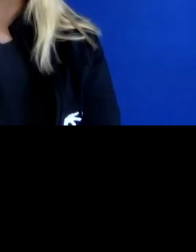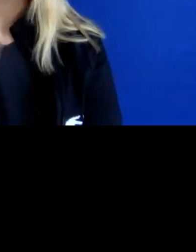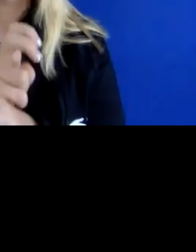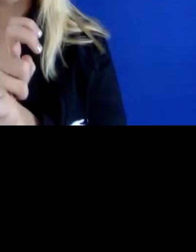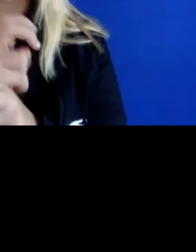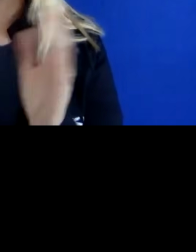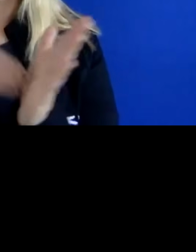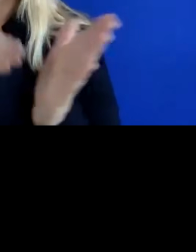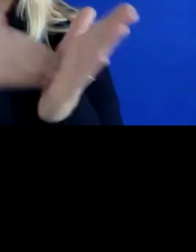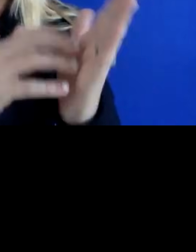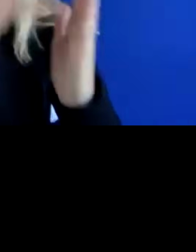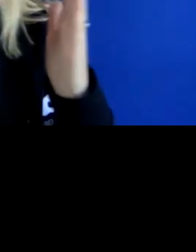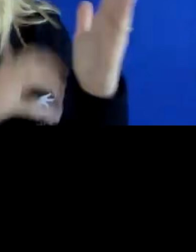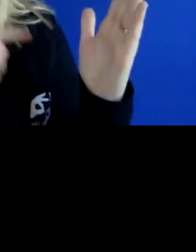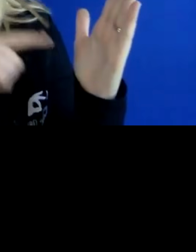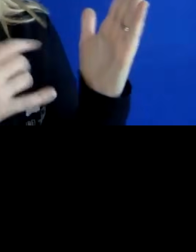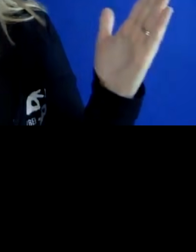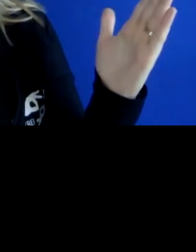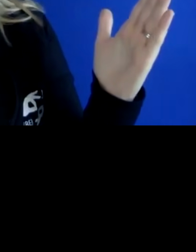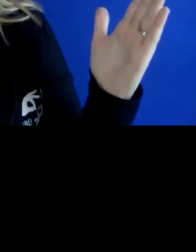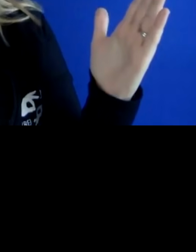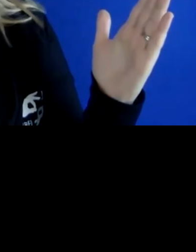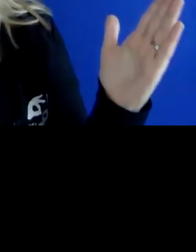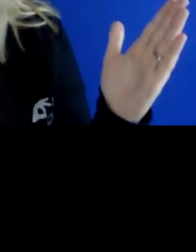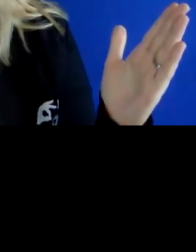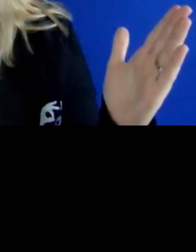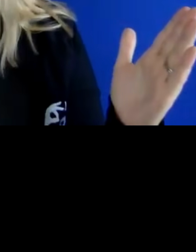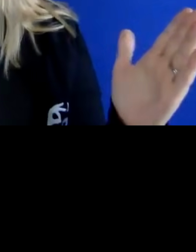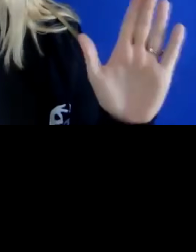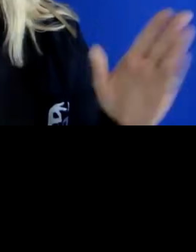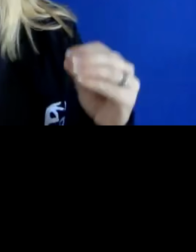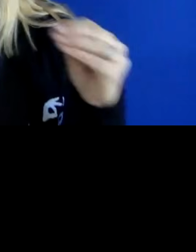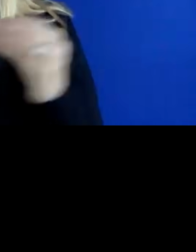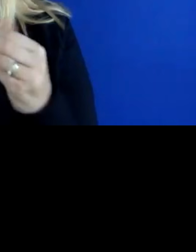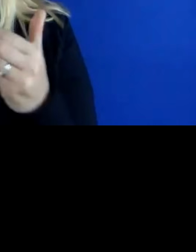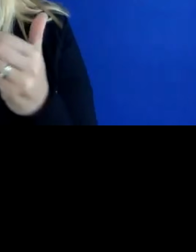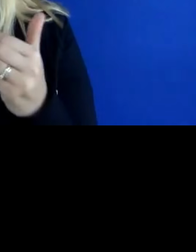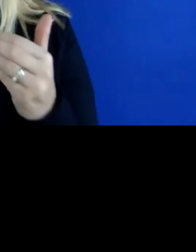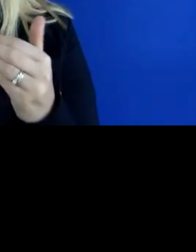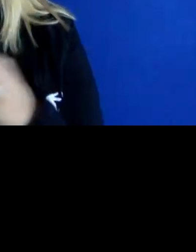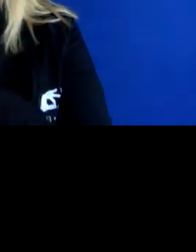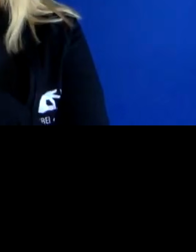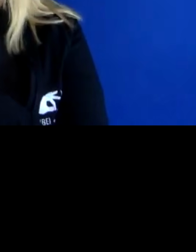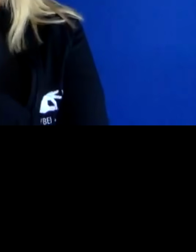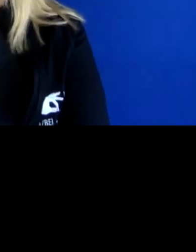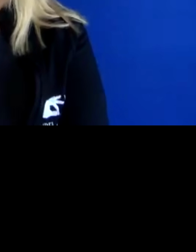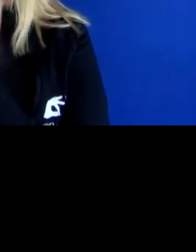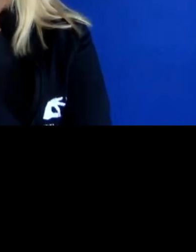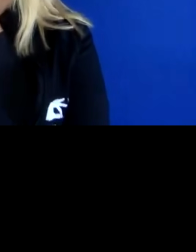and she's trying to listen and hear what the person's saying, and it's really, like, it would be easier for her if she could see the video. So that was one thing we determined was